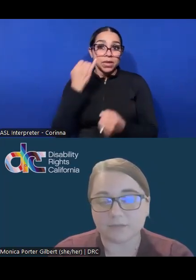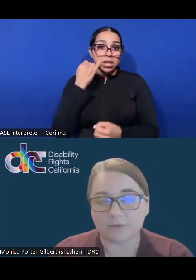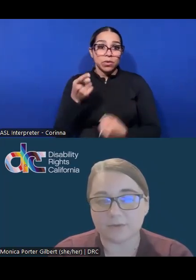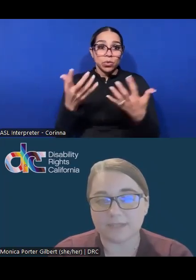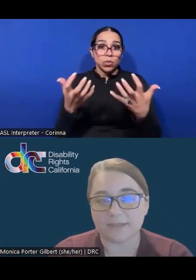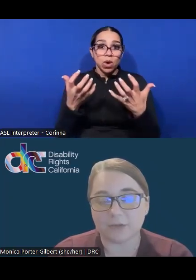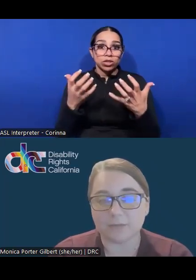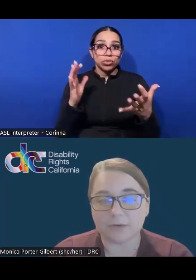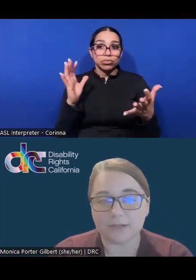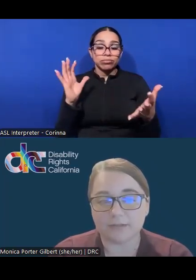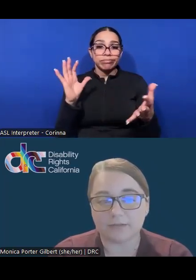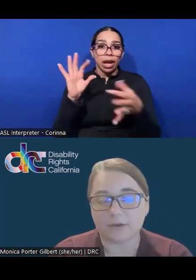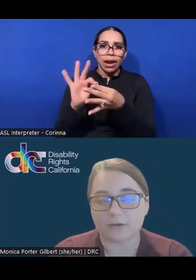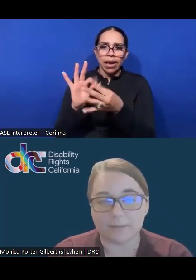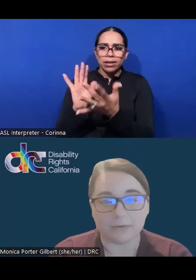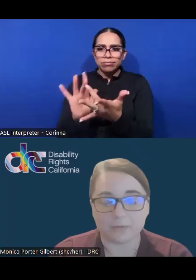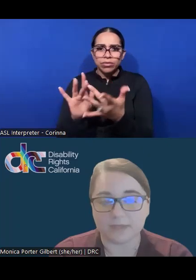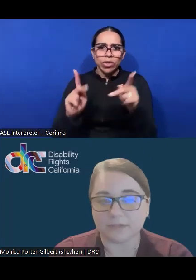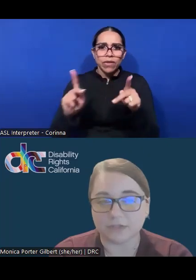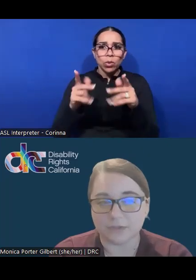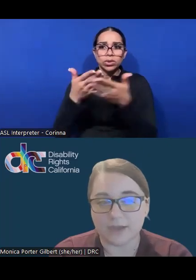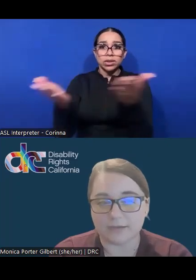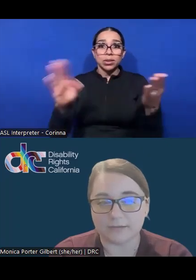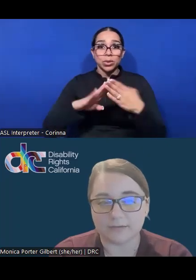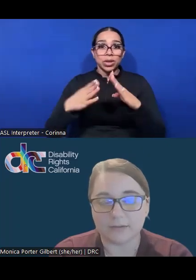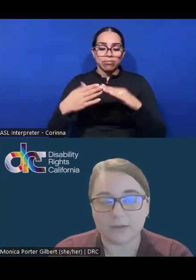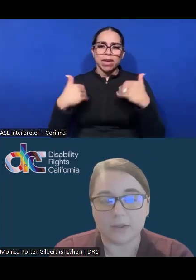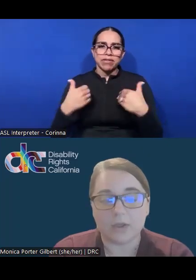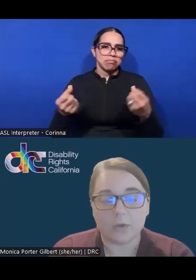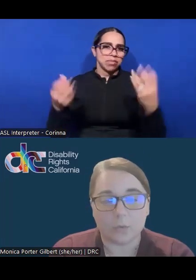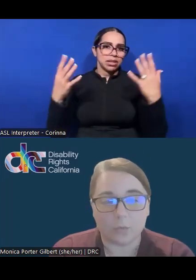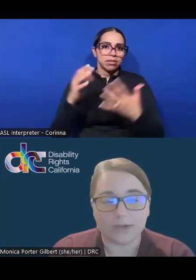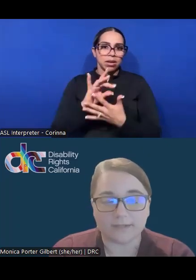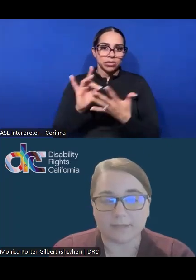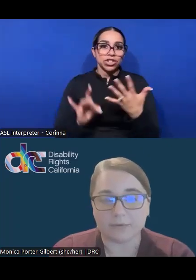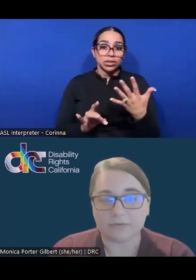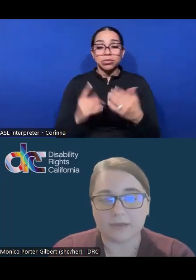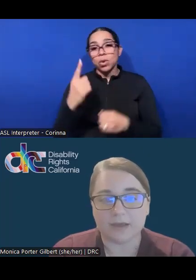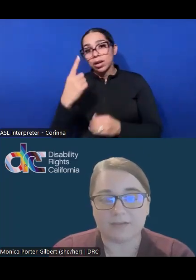with folks in the community, there are a number of ways to do that. One example,